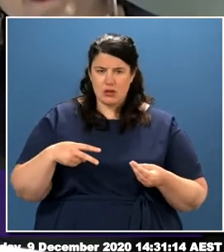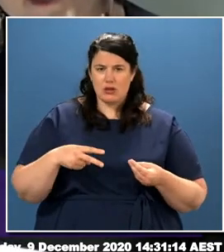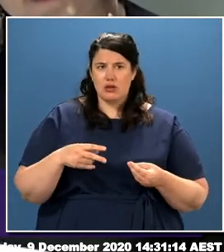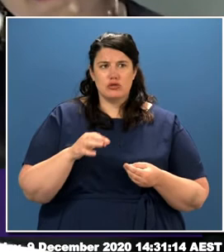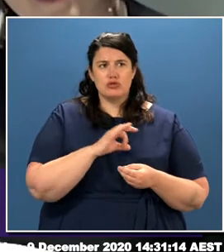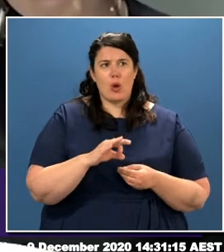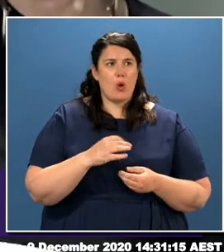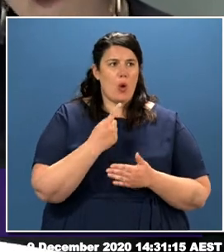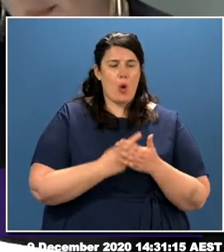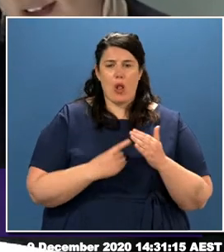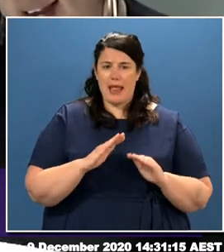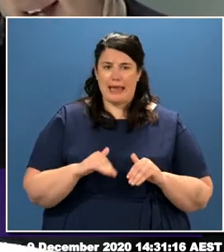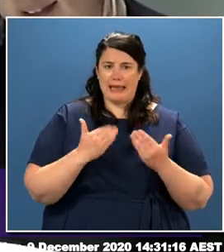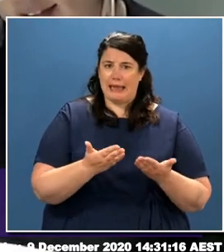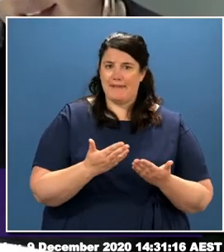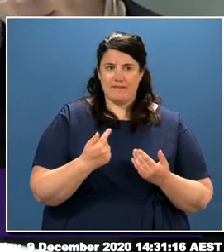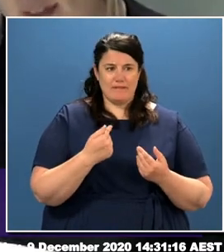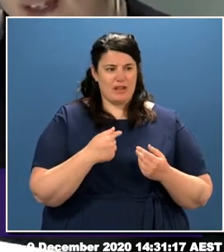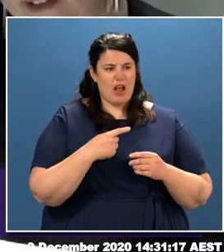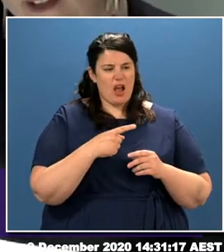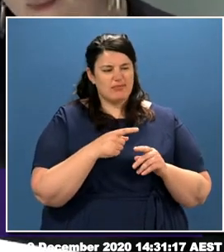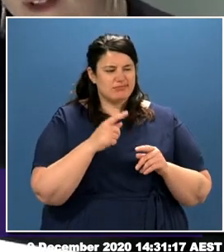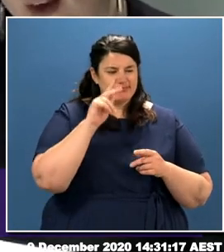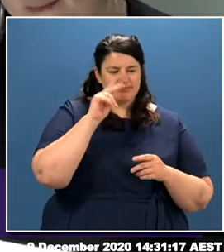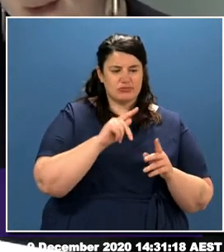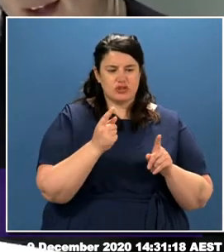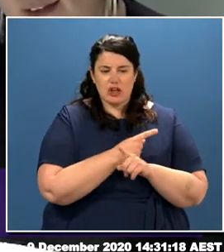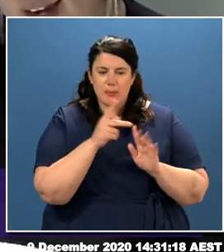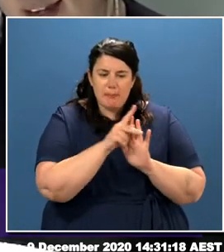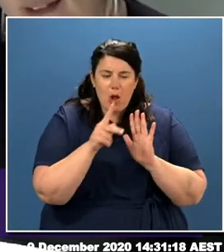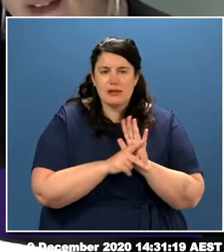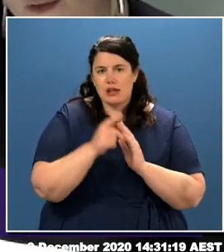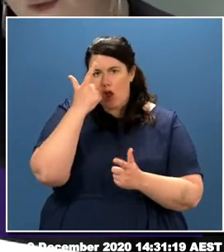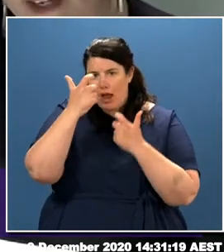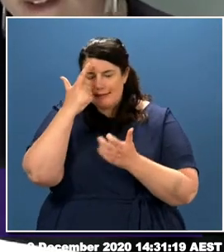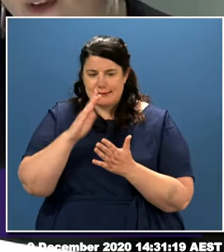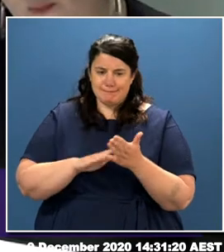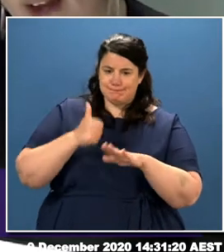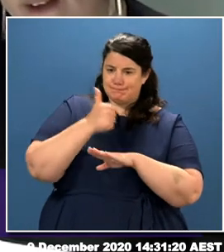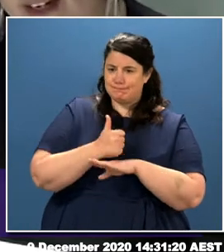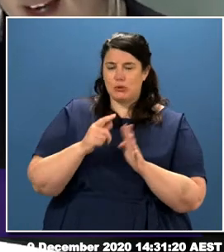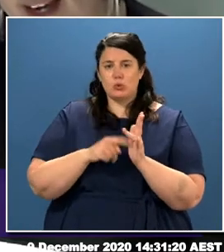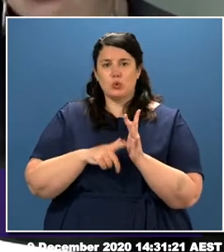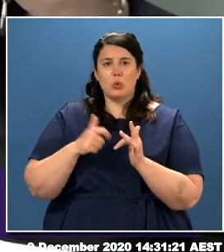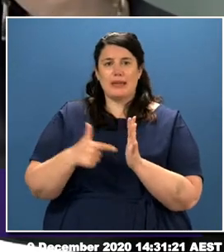don't just adopt these templates, adopt these toolkits in a way that isn't